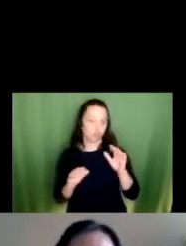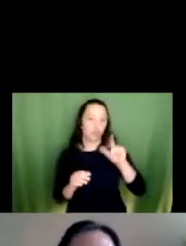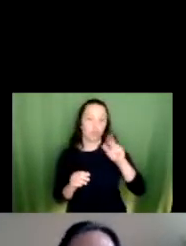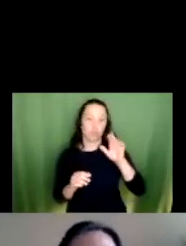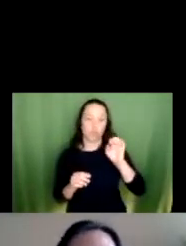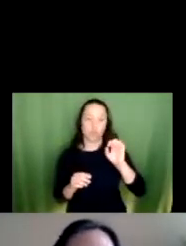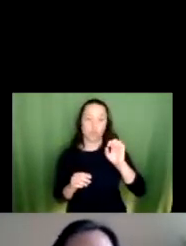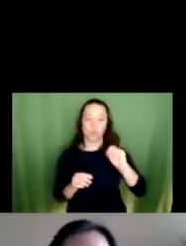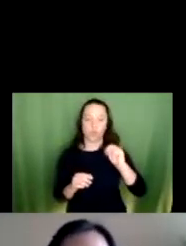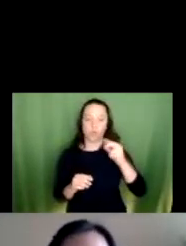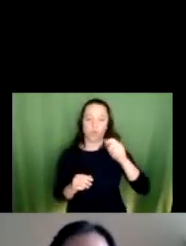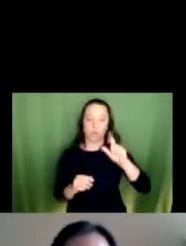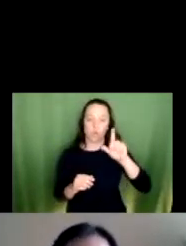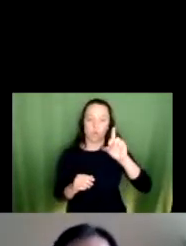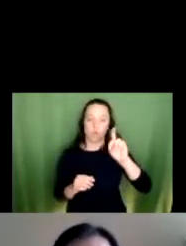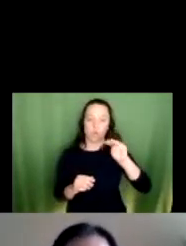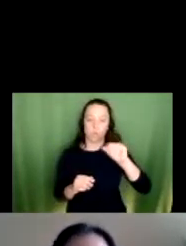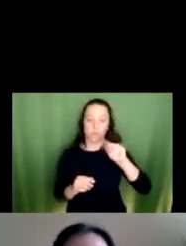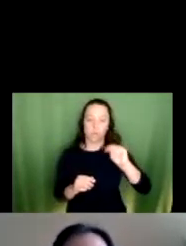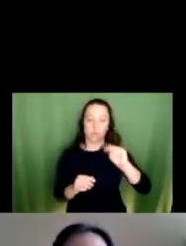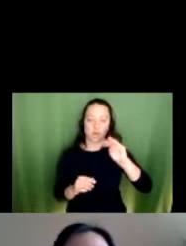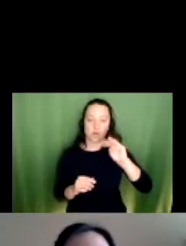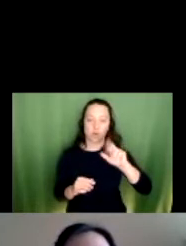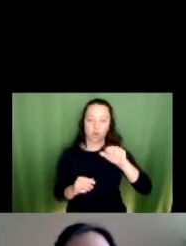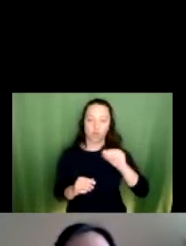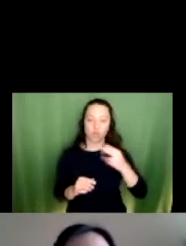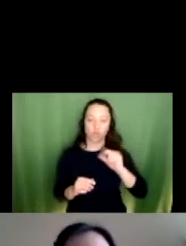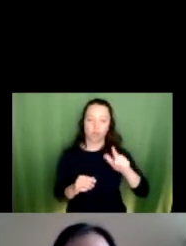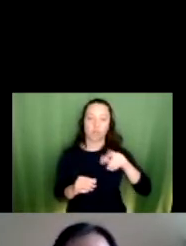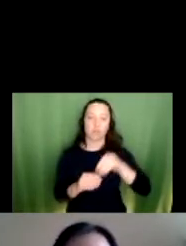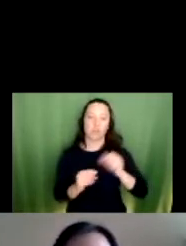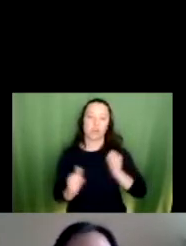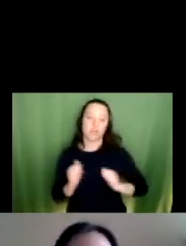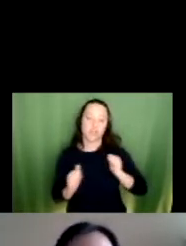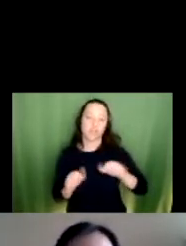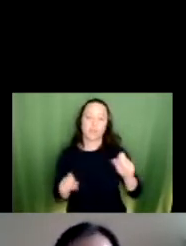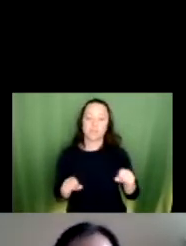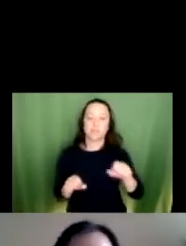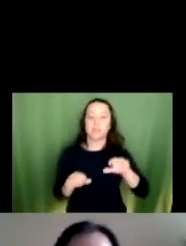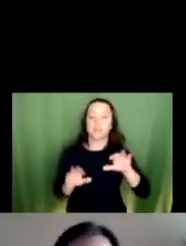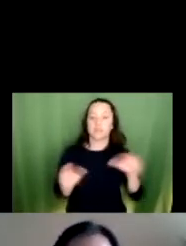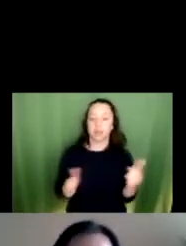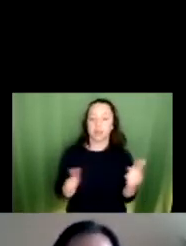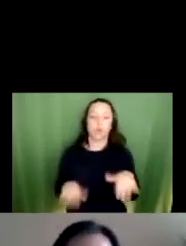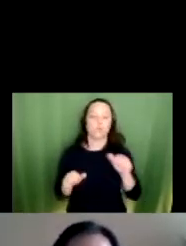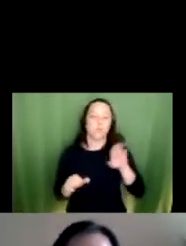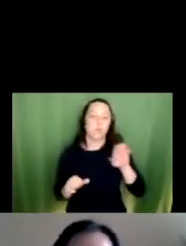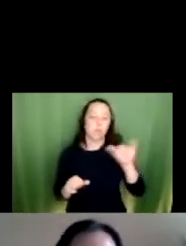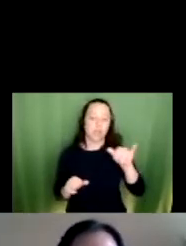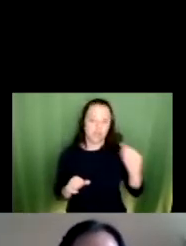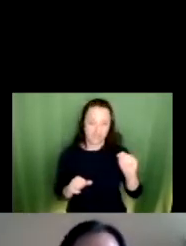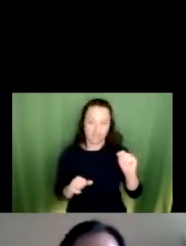Since November of 2020, she has been lead-teaching in the virtual format. She has a BA in Theatre